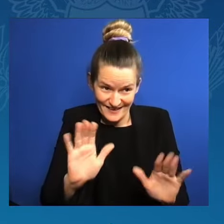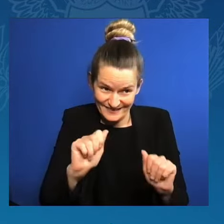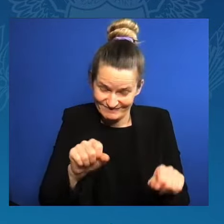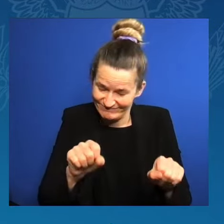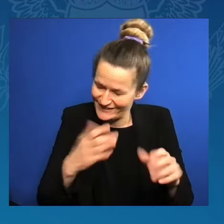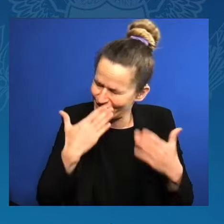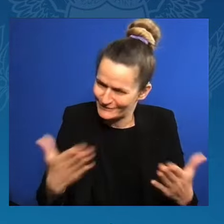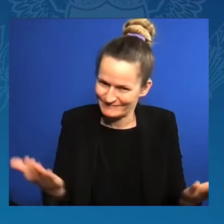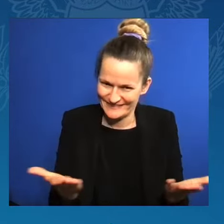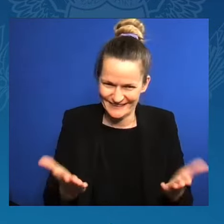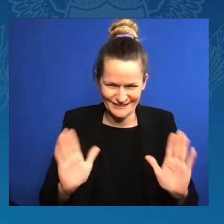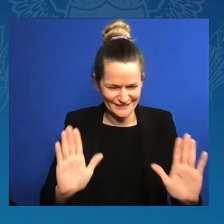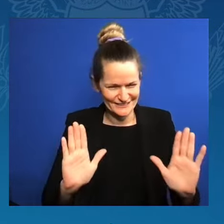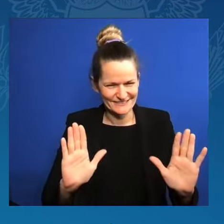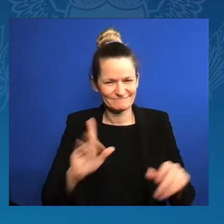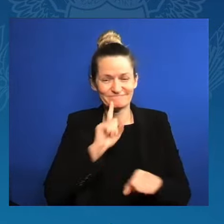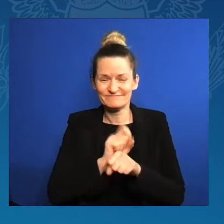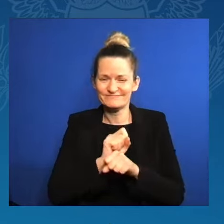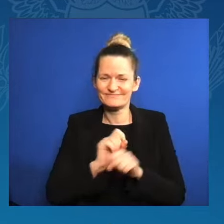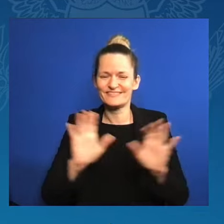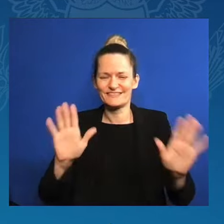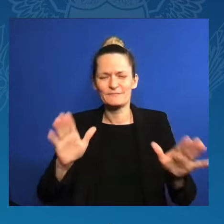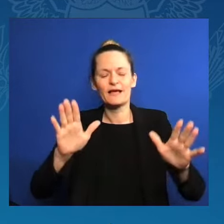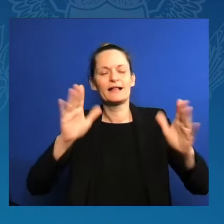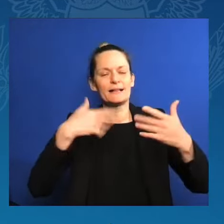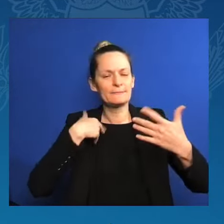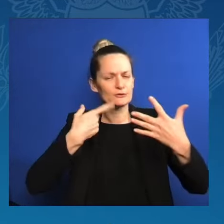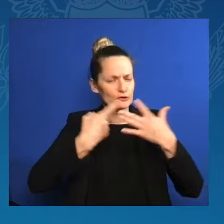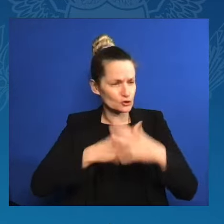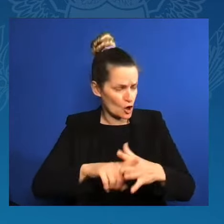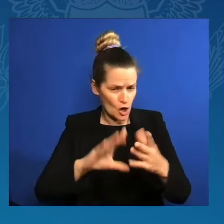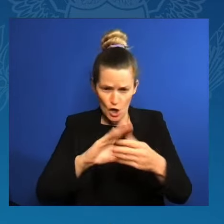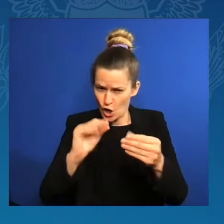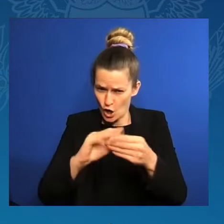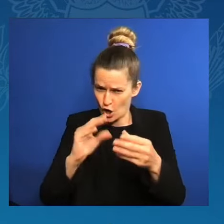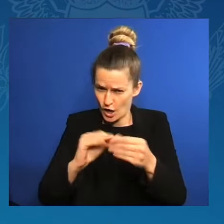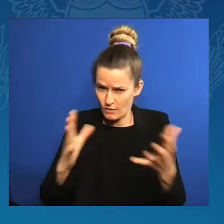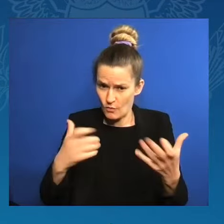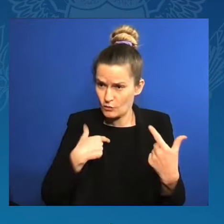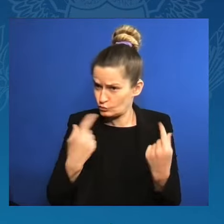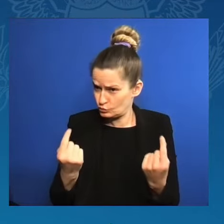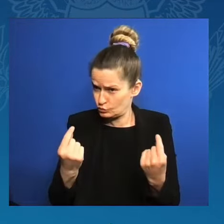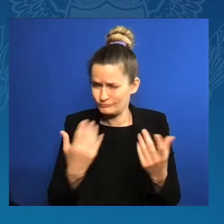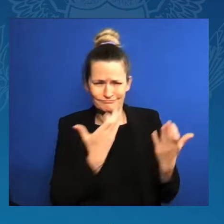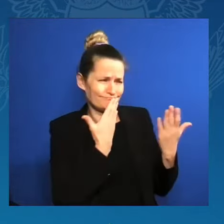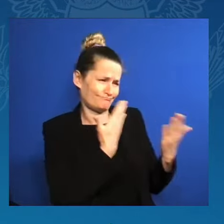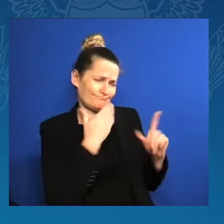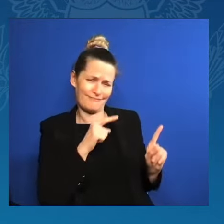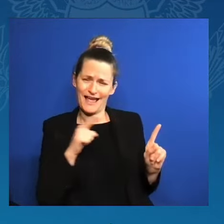Well, let me start by thanking Dr. Amy Bryant. You have heard from her. You know her. She is extraordinary.